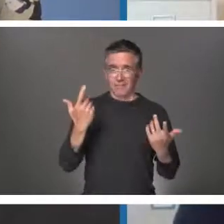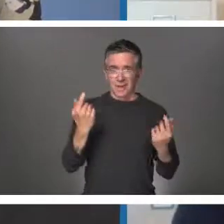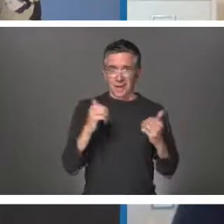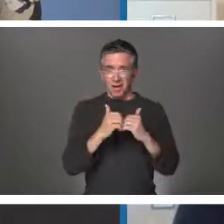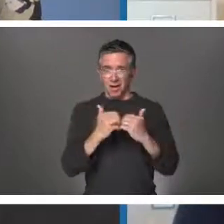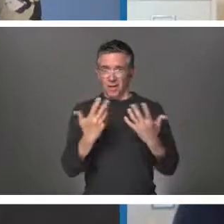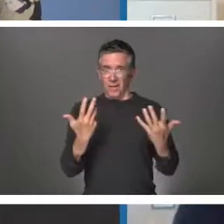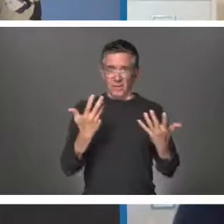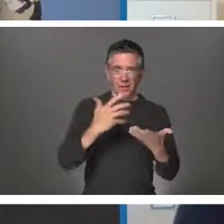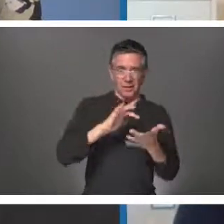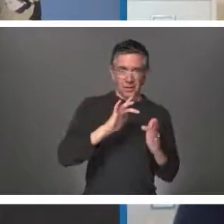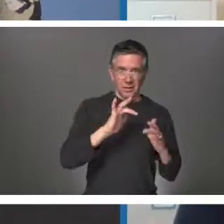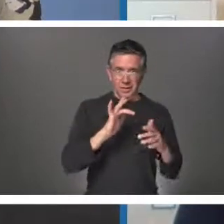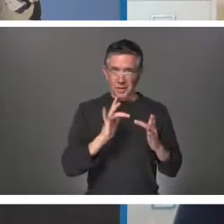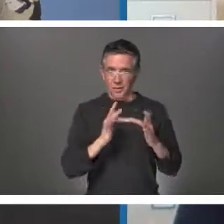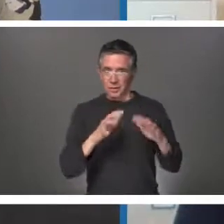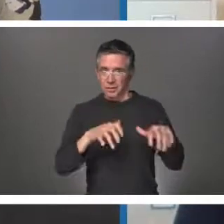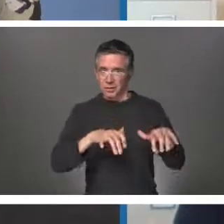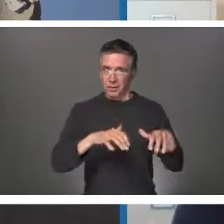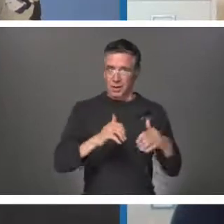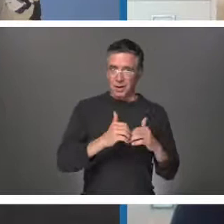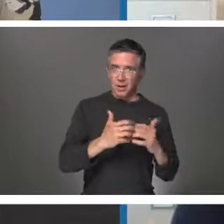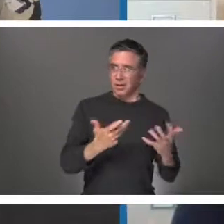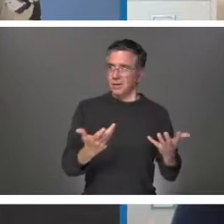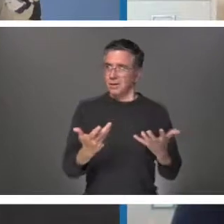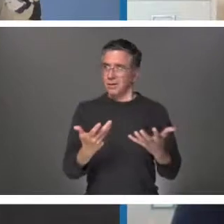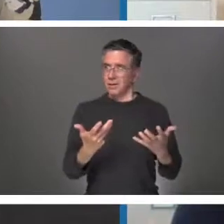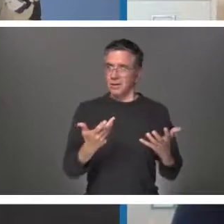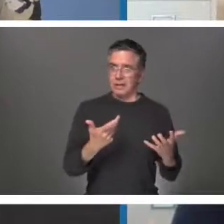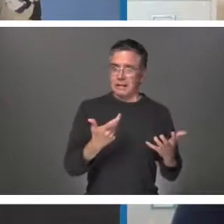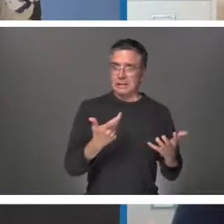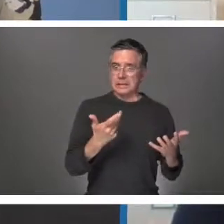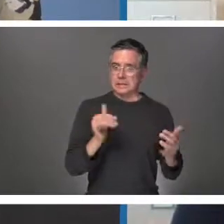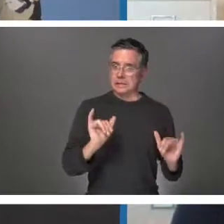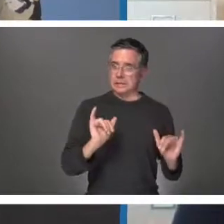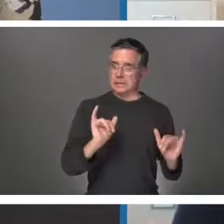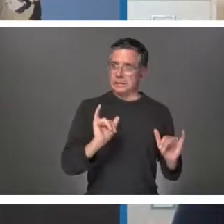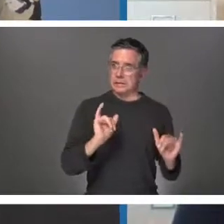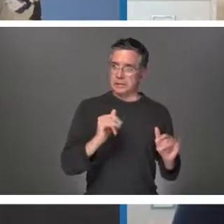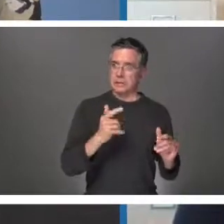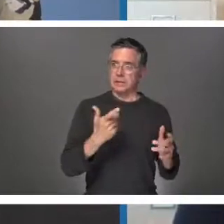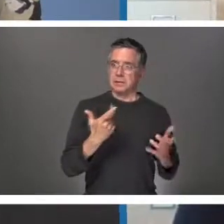so really directing them in some cases, registering people who are not our current clients,